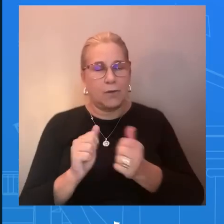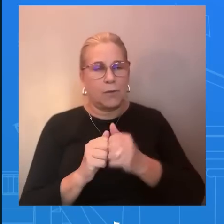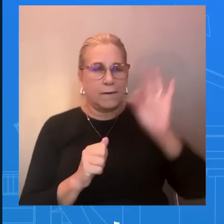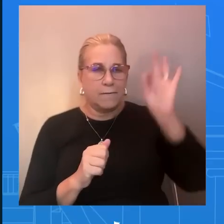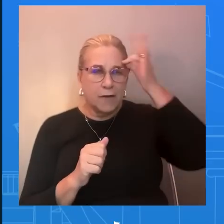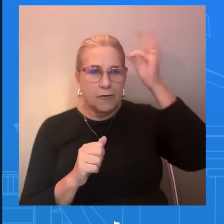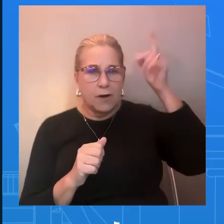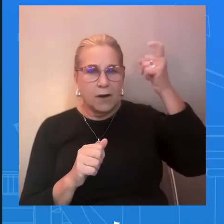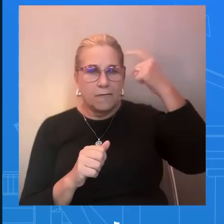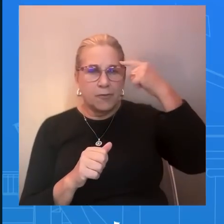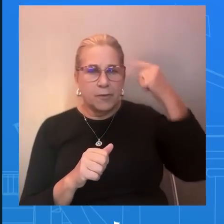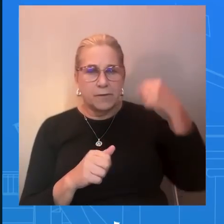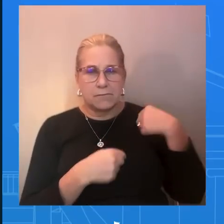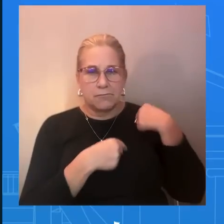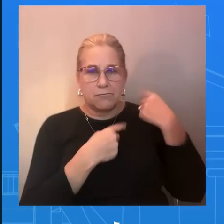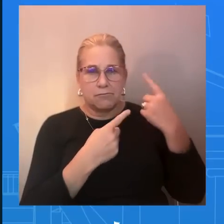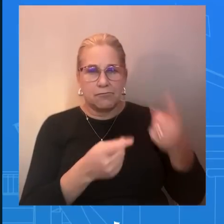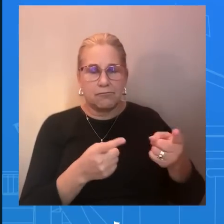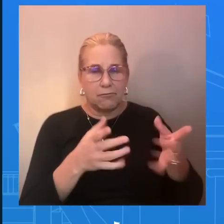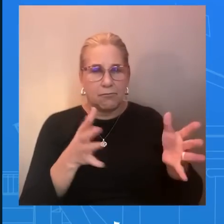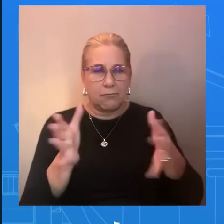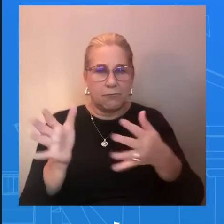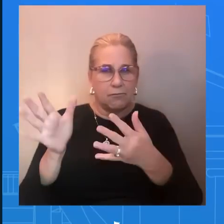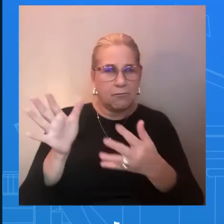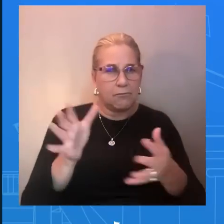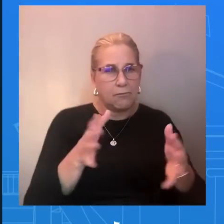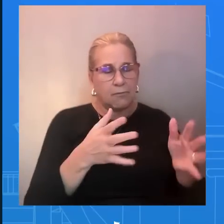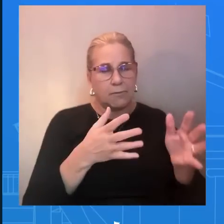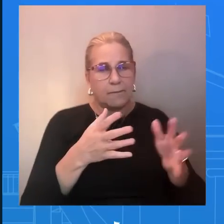a campaign-related item there, what they’re planning to do next